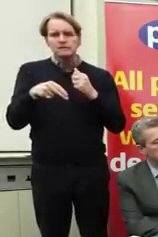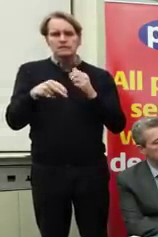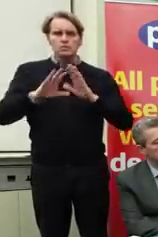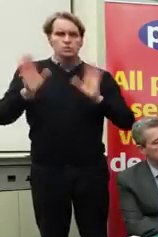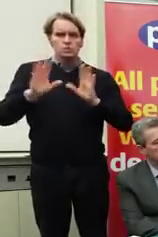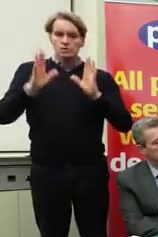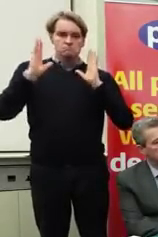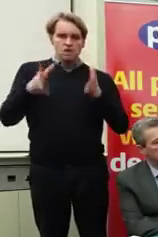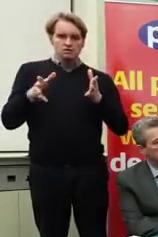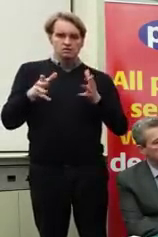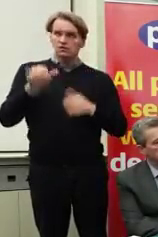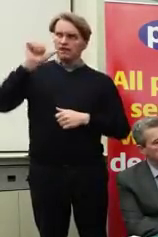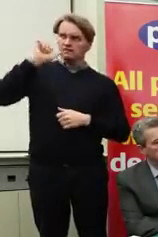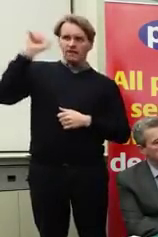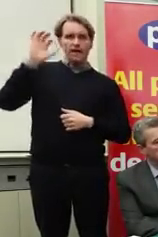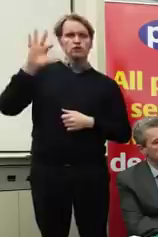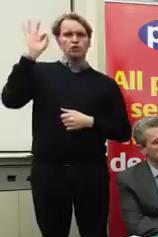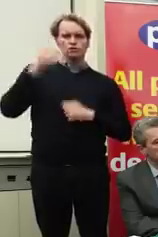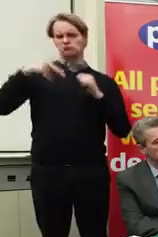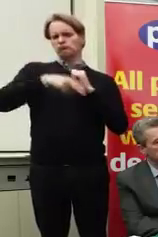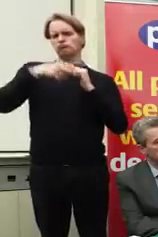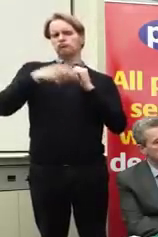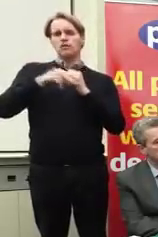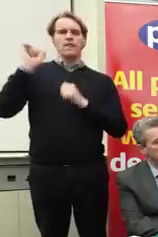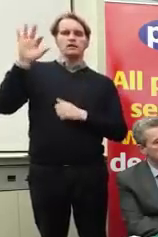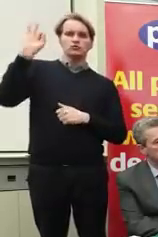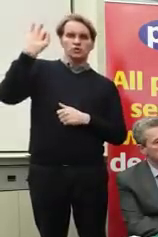made a political choice both the last budget and today as well they're